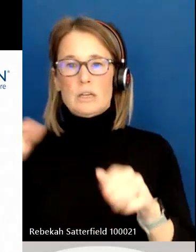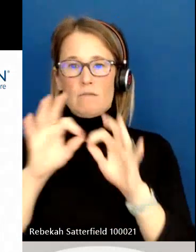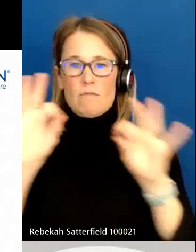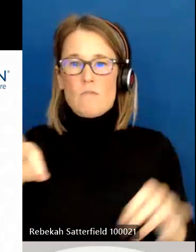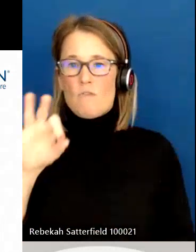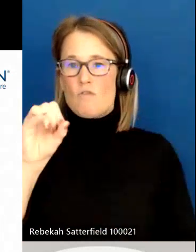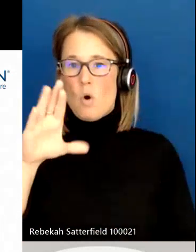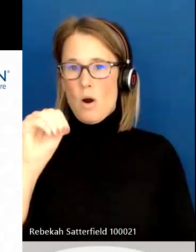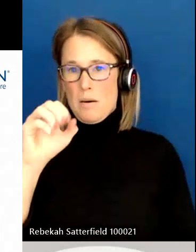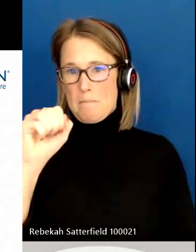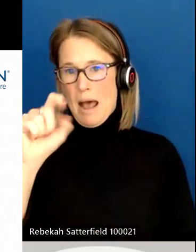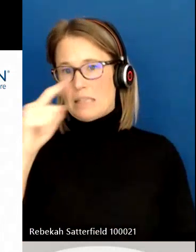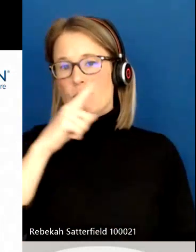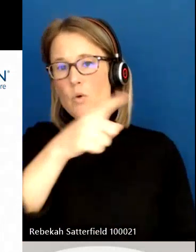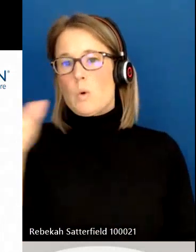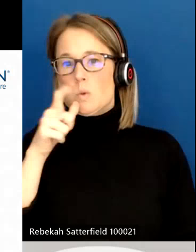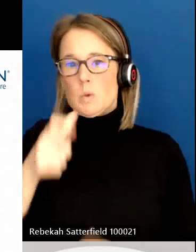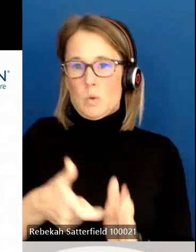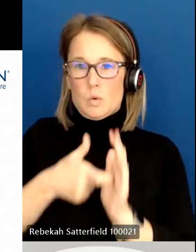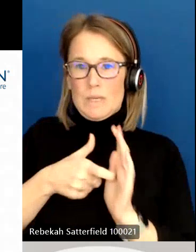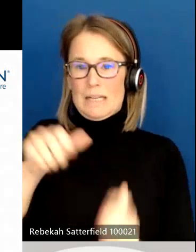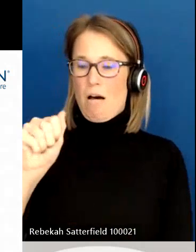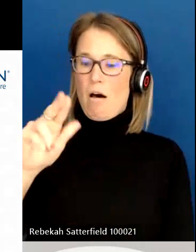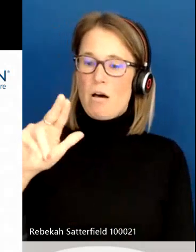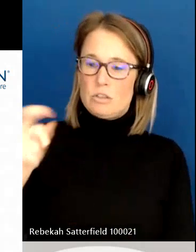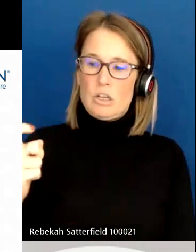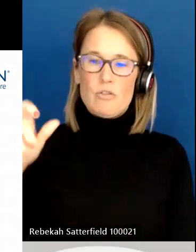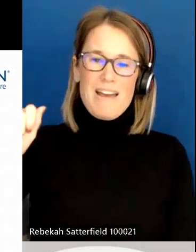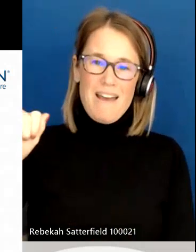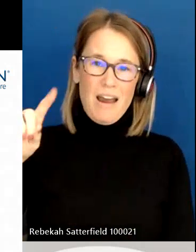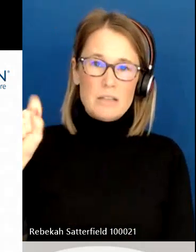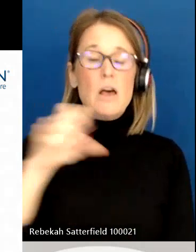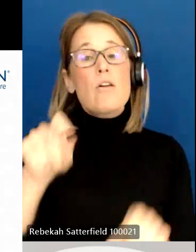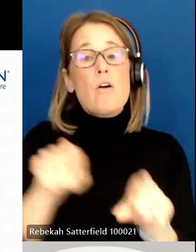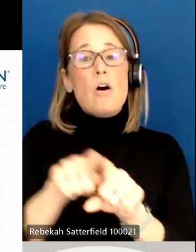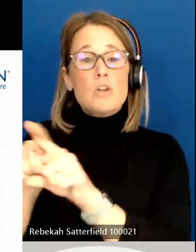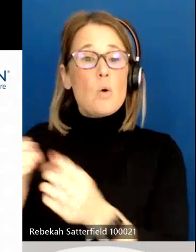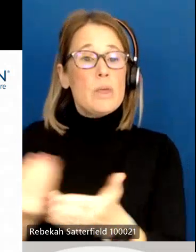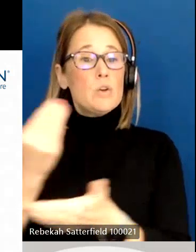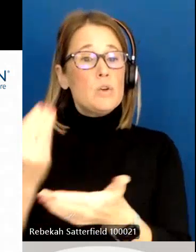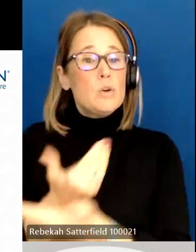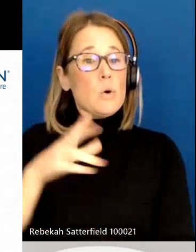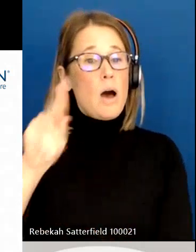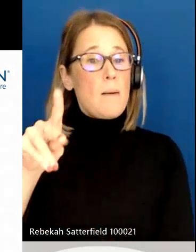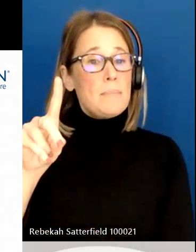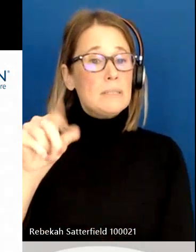we'll go into that a little further so also the new update is that the usage of this you